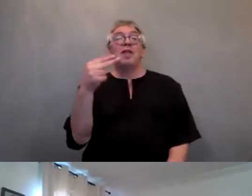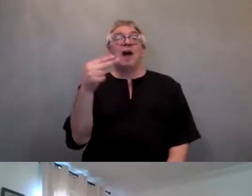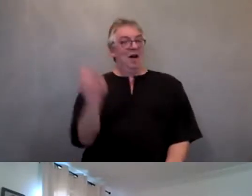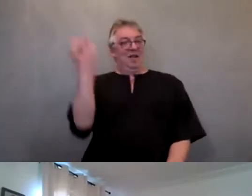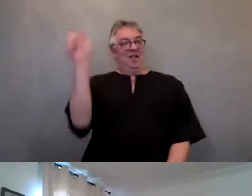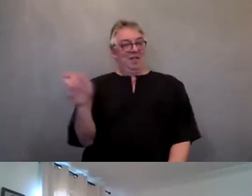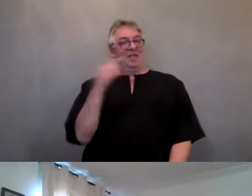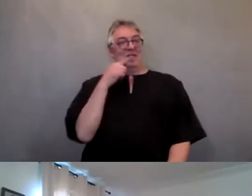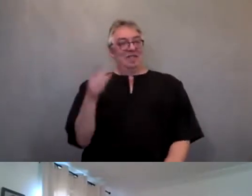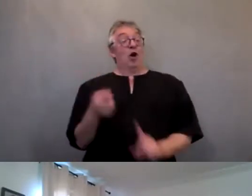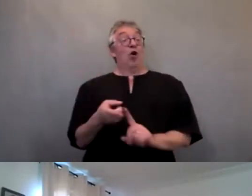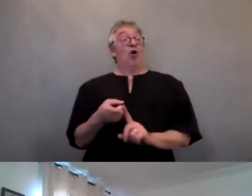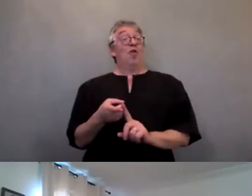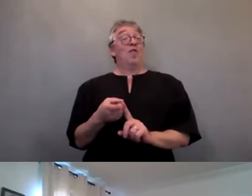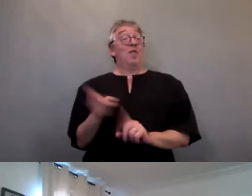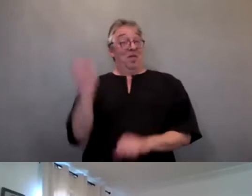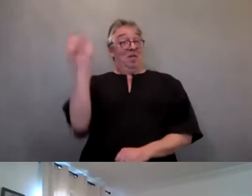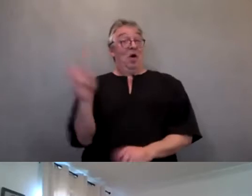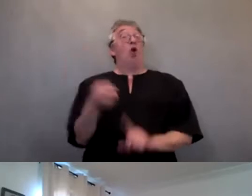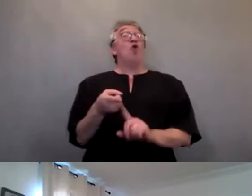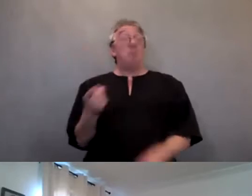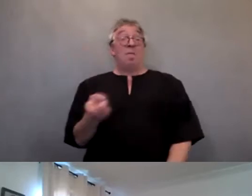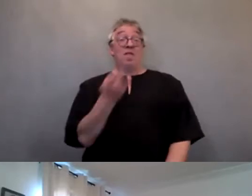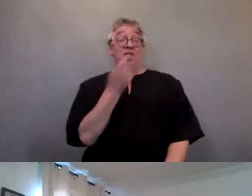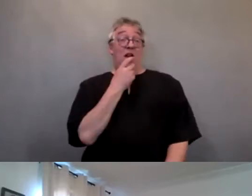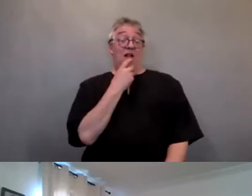here, someone responded in answer to the question saying that he is